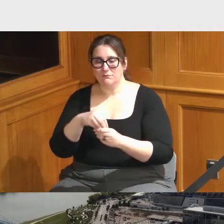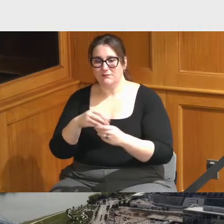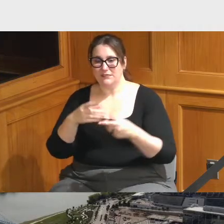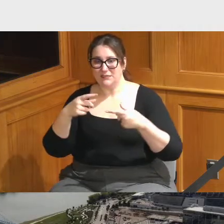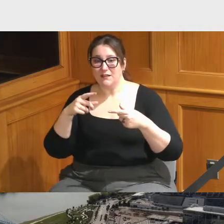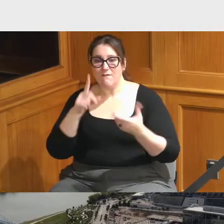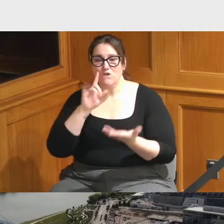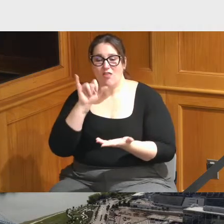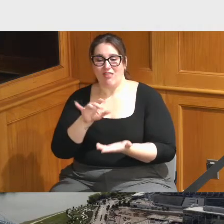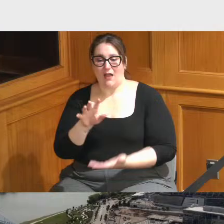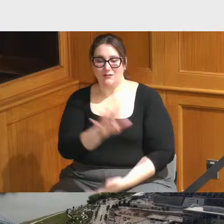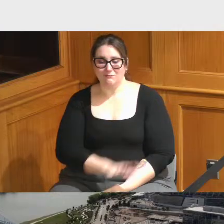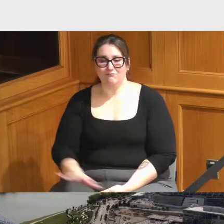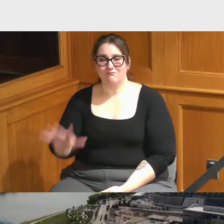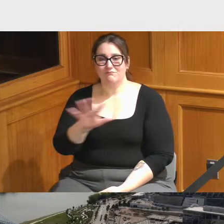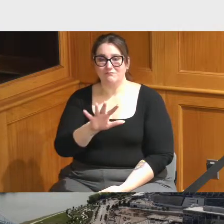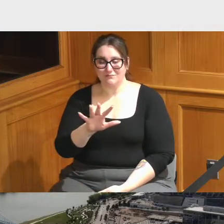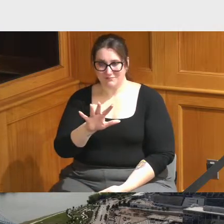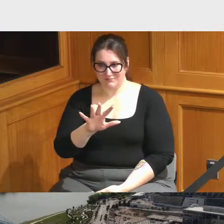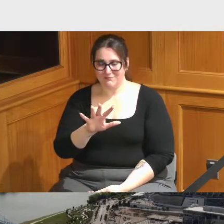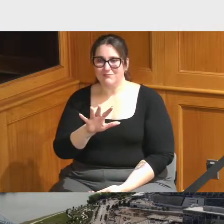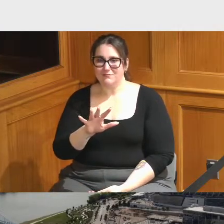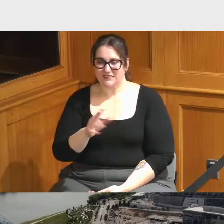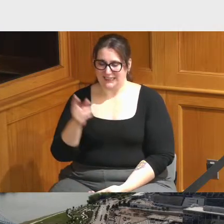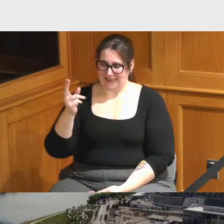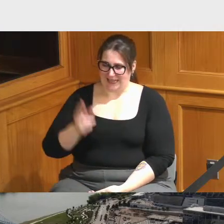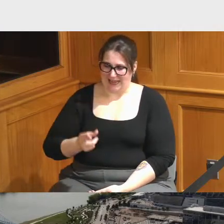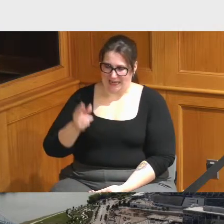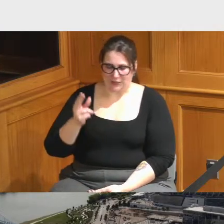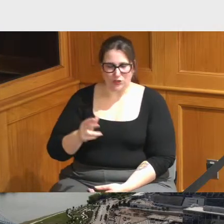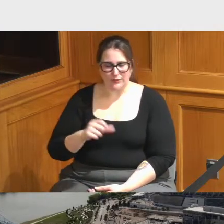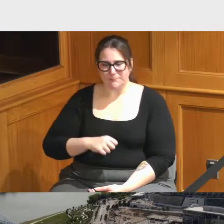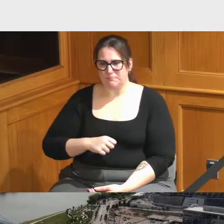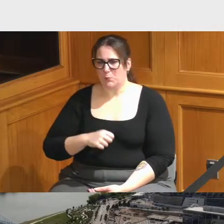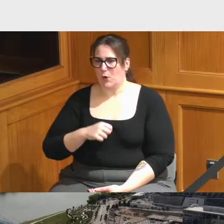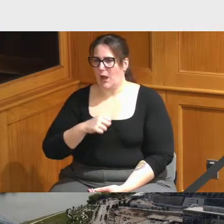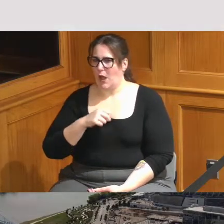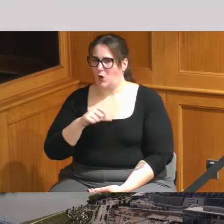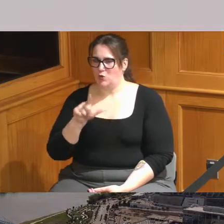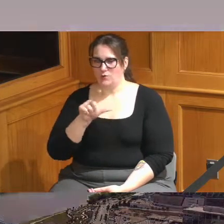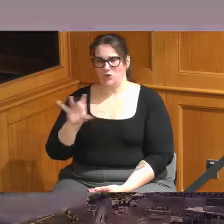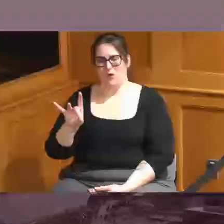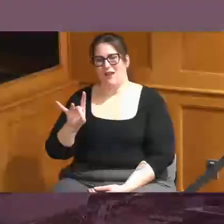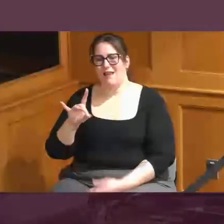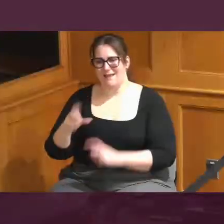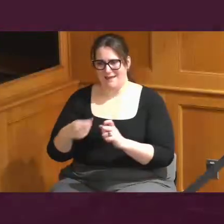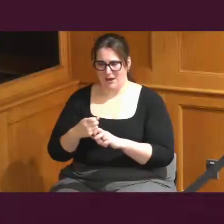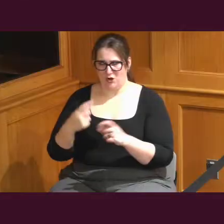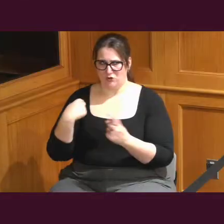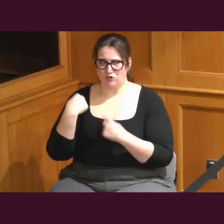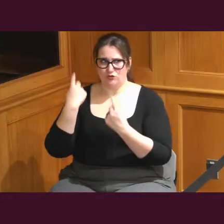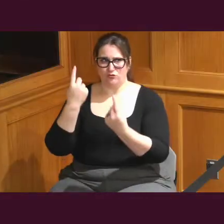of the historic Robing Bridge. Again, a lot to be proud of over the past 28 years. We'll cover